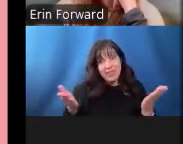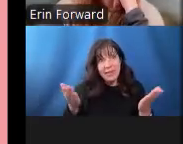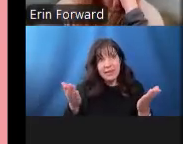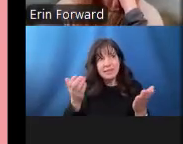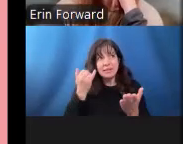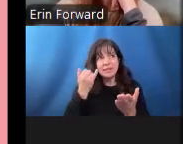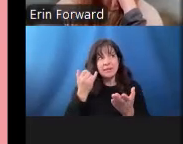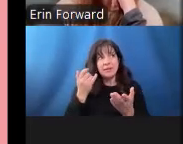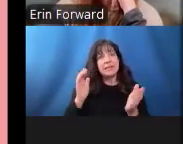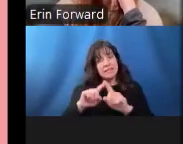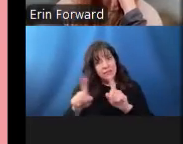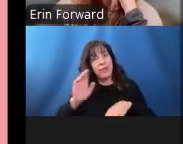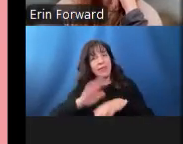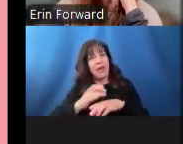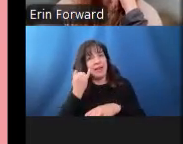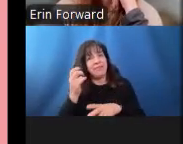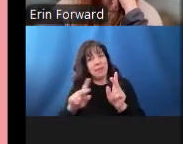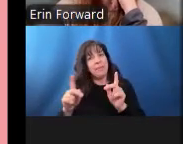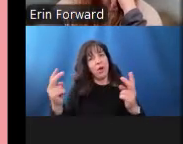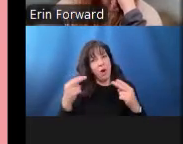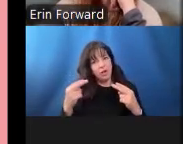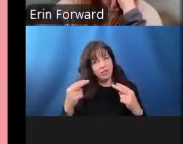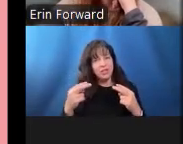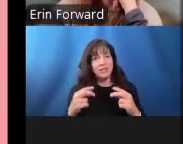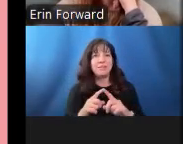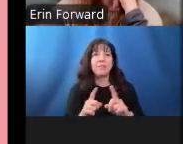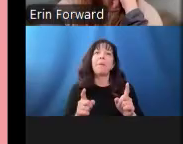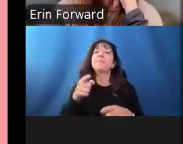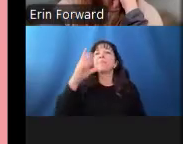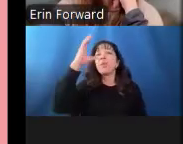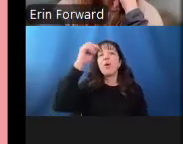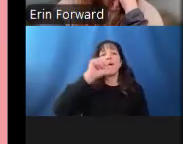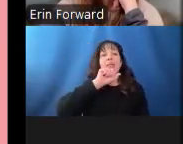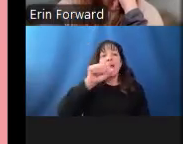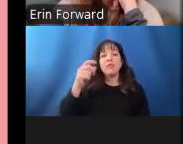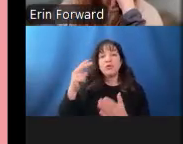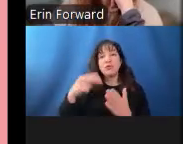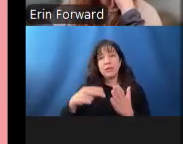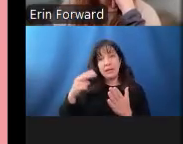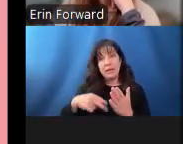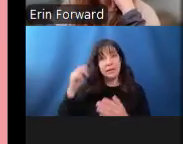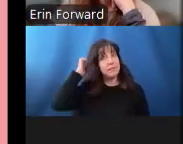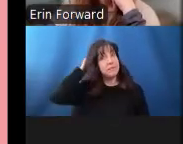around me. This little boy loved to read, and so we read books